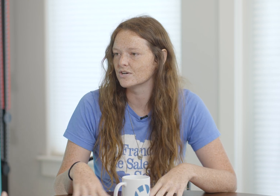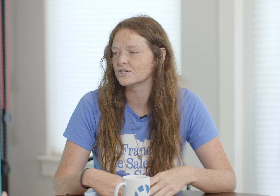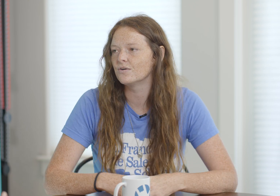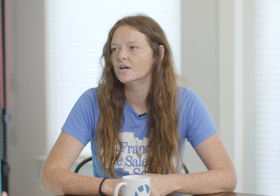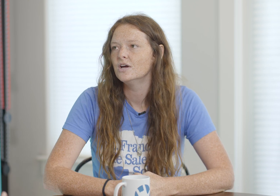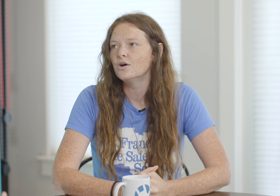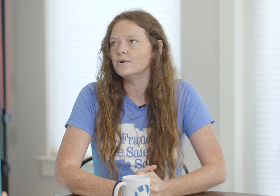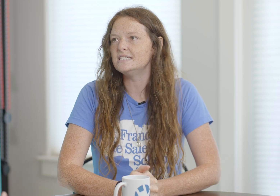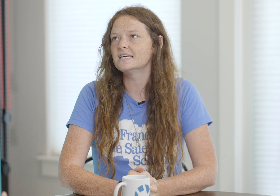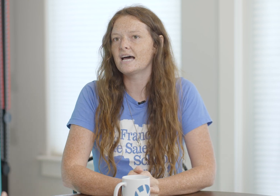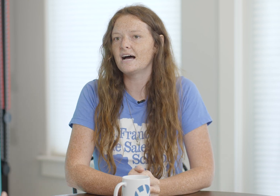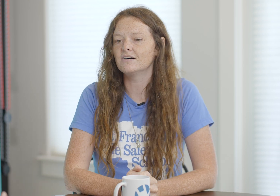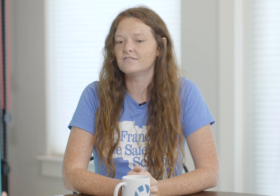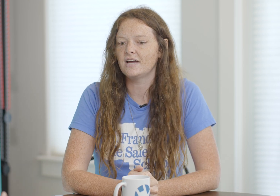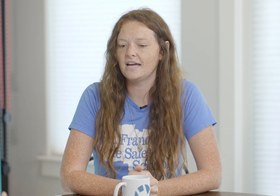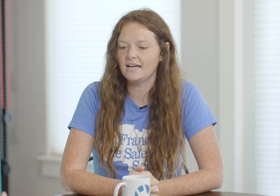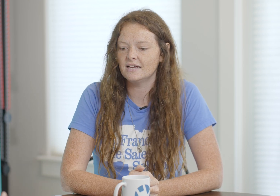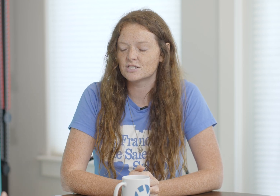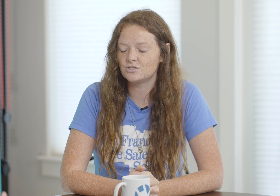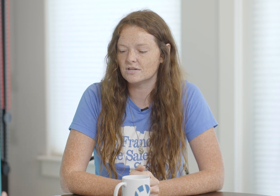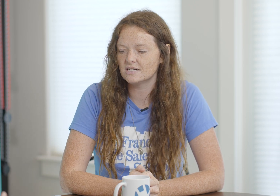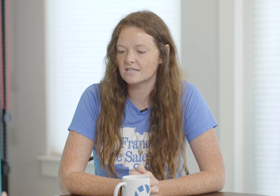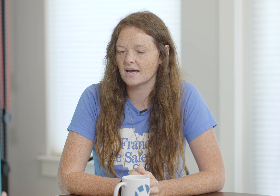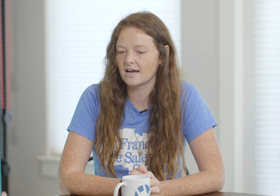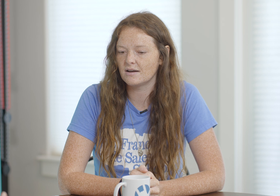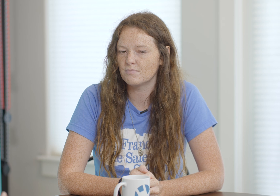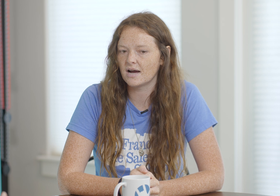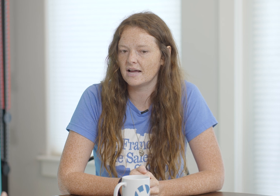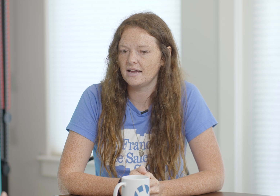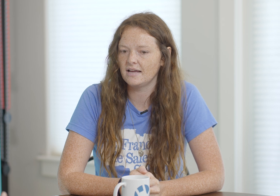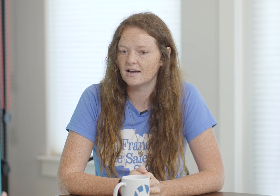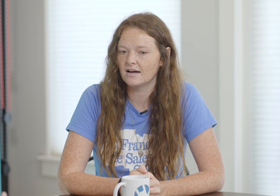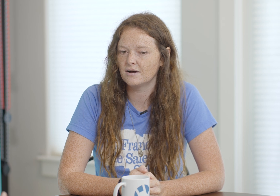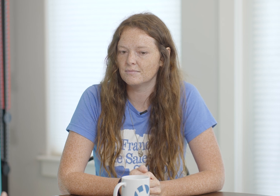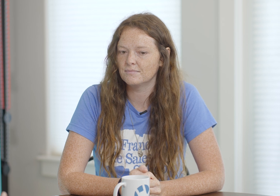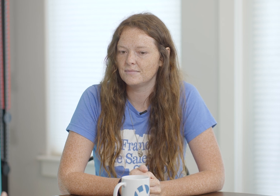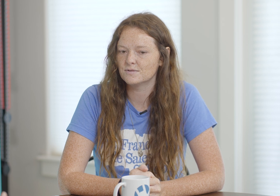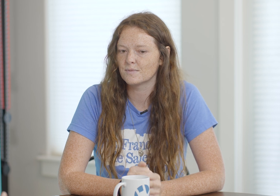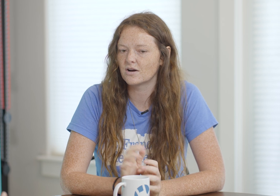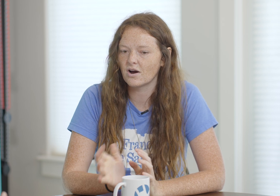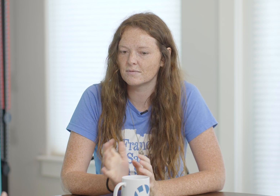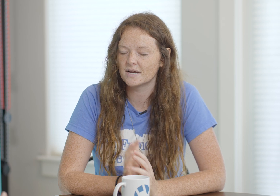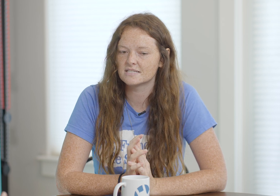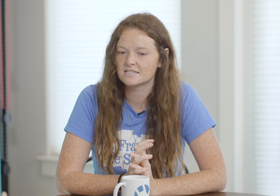So we did have a student that my he was my guard and my assistant.